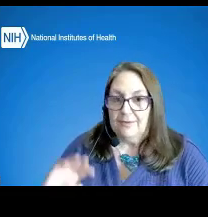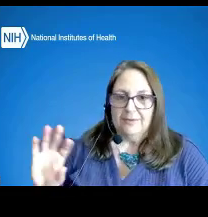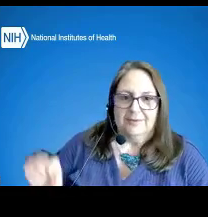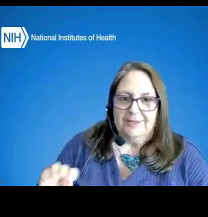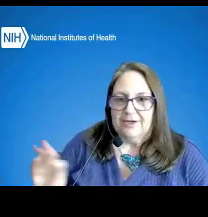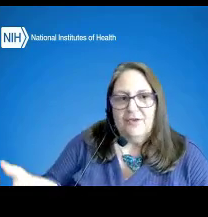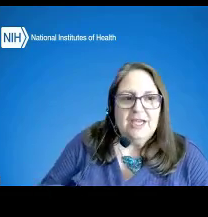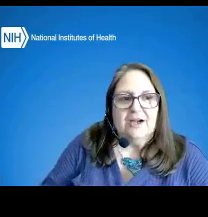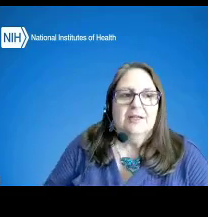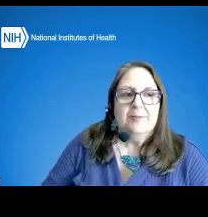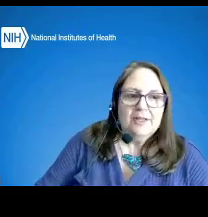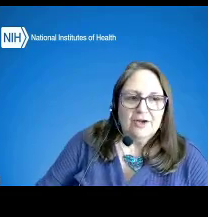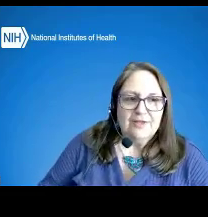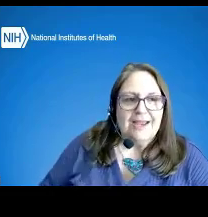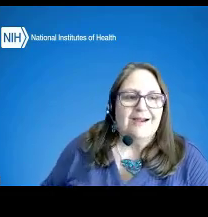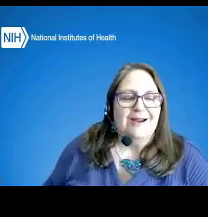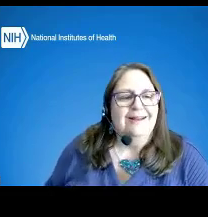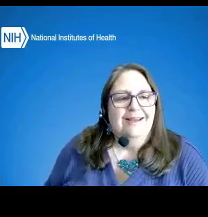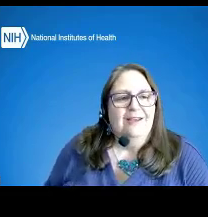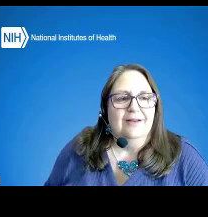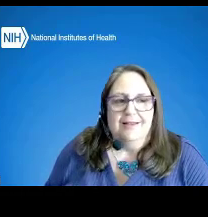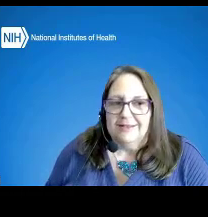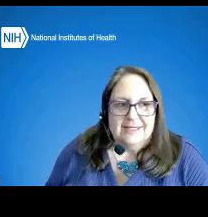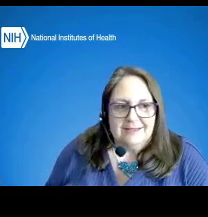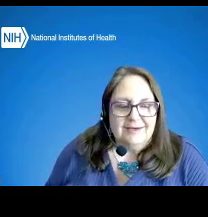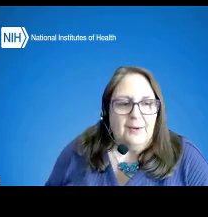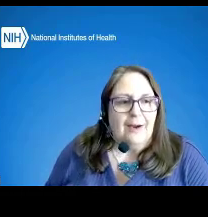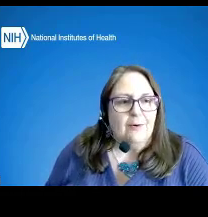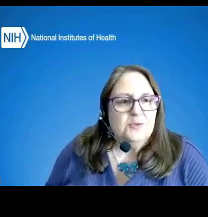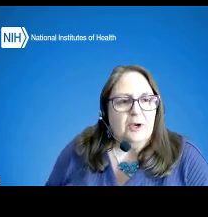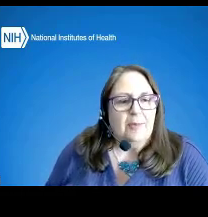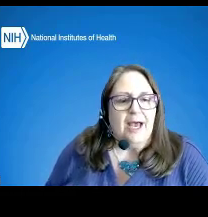"Oh, let me look over here, and let me look over there," and all of a sudden, hours will go by.